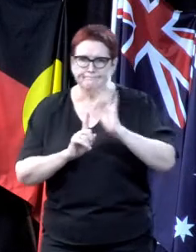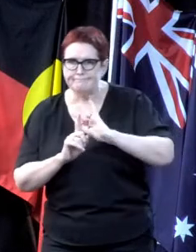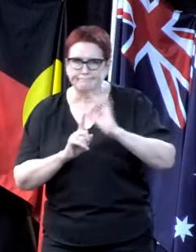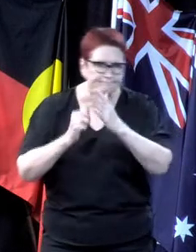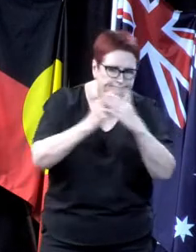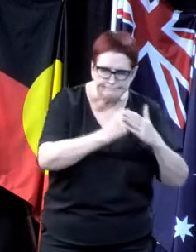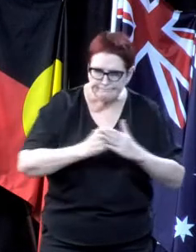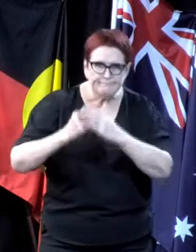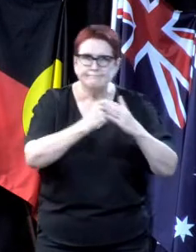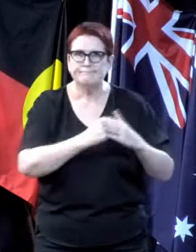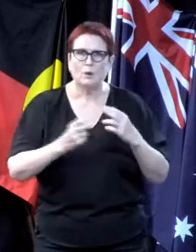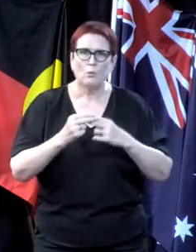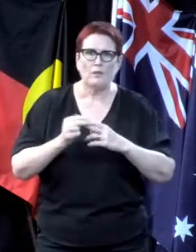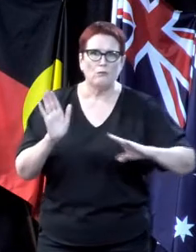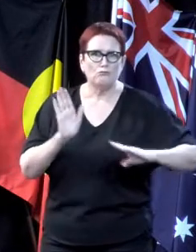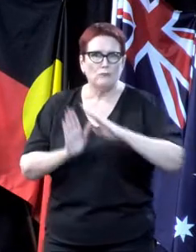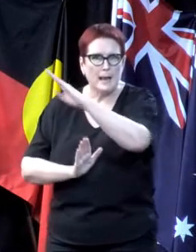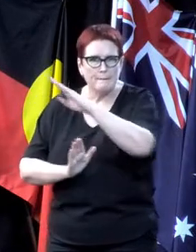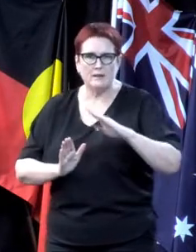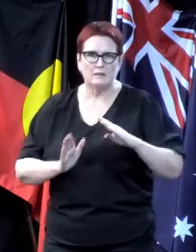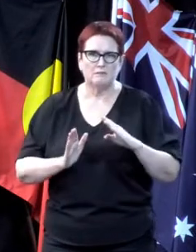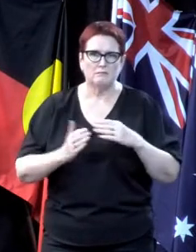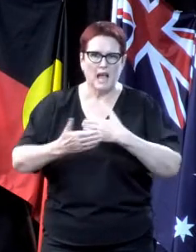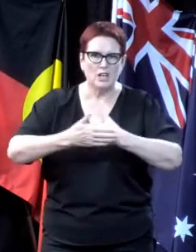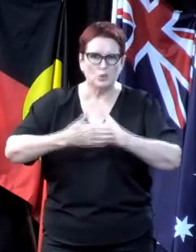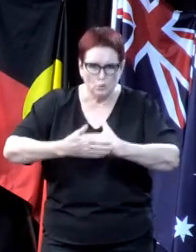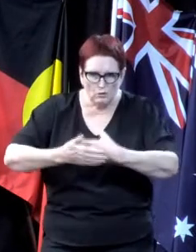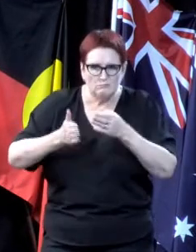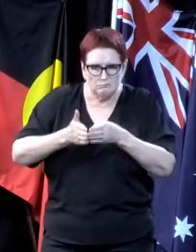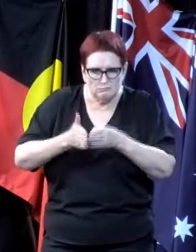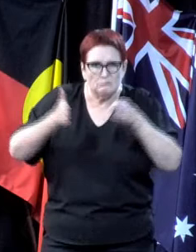and doorways to improve access for students in wheelchairs.